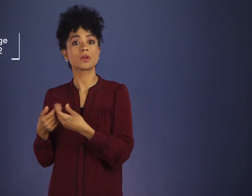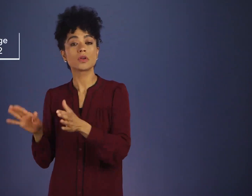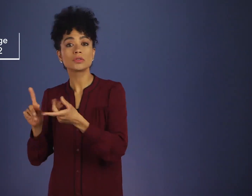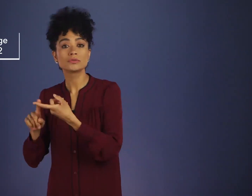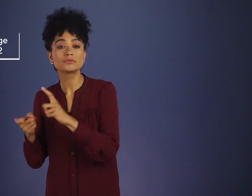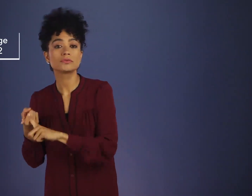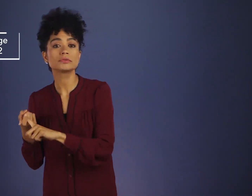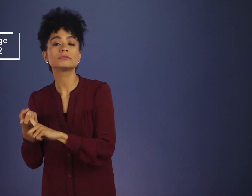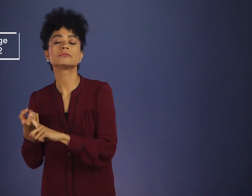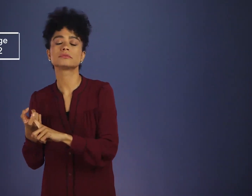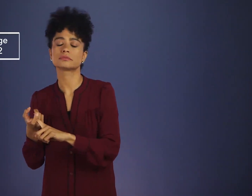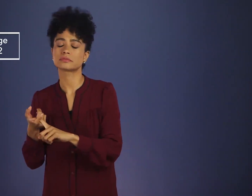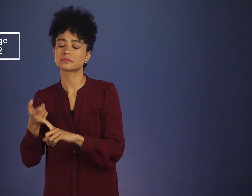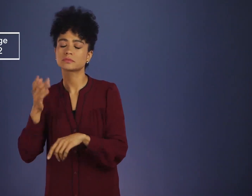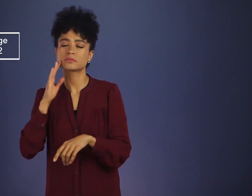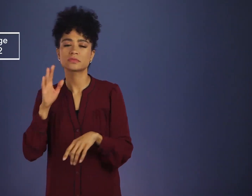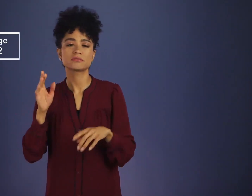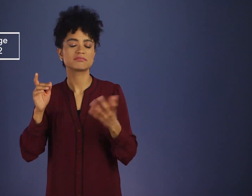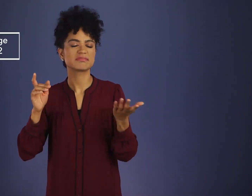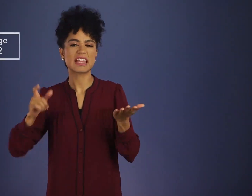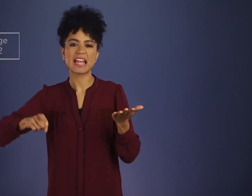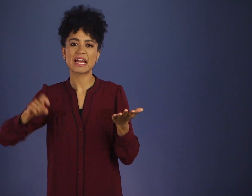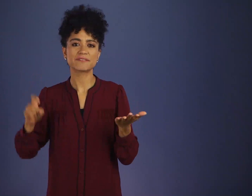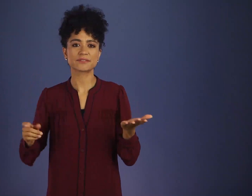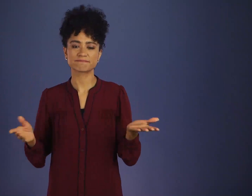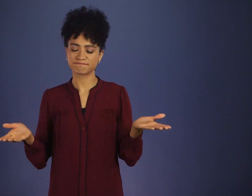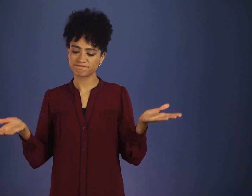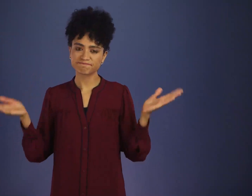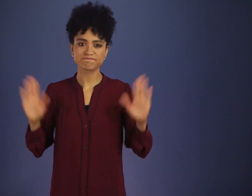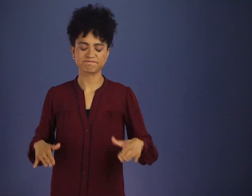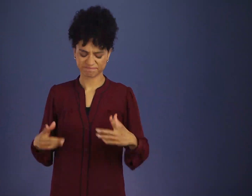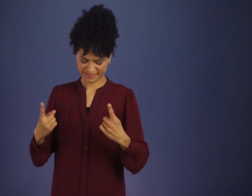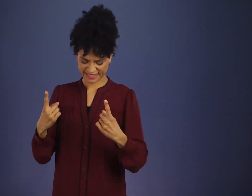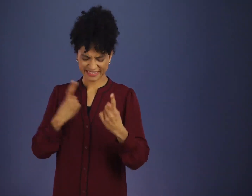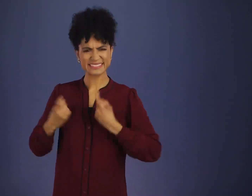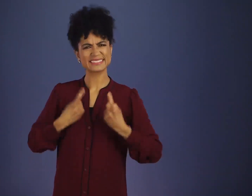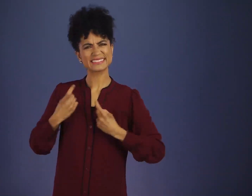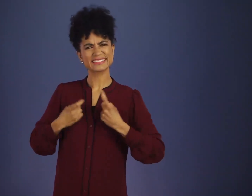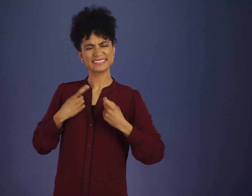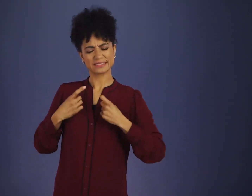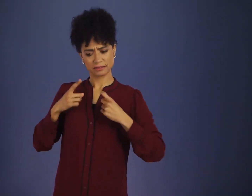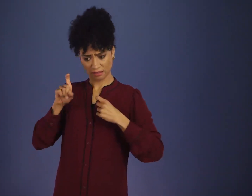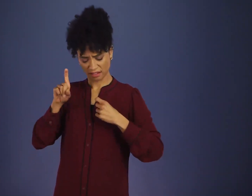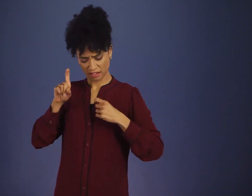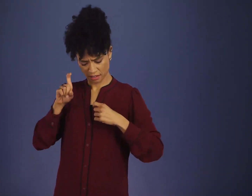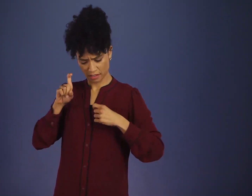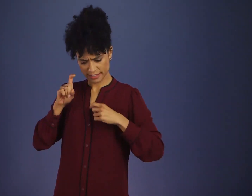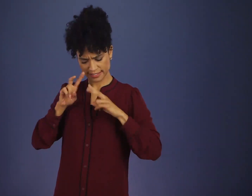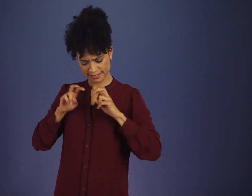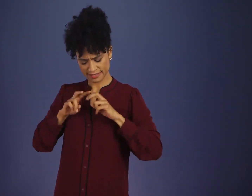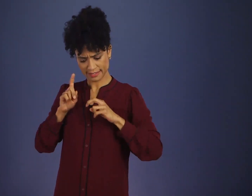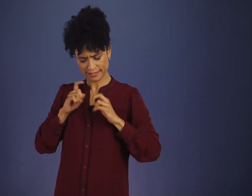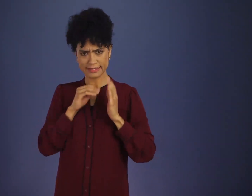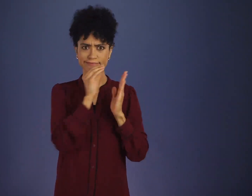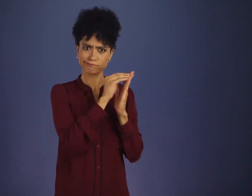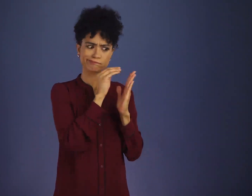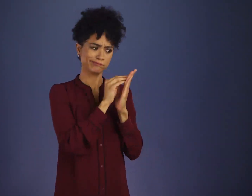will need to cross-examine themselves ruthlessly to determine how their own personality defects